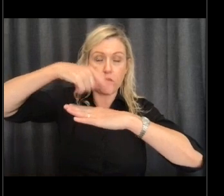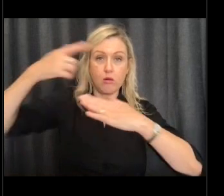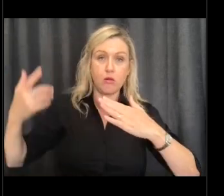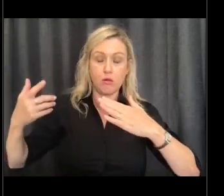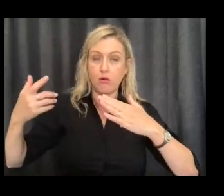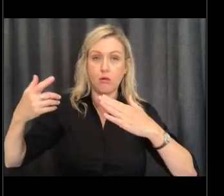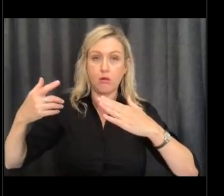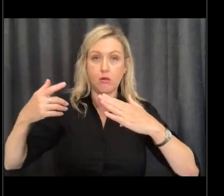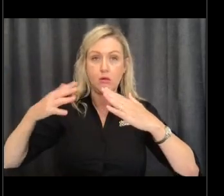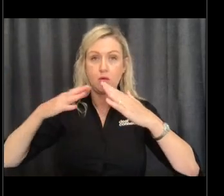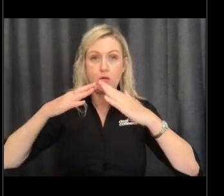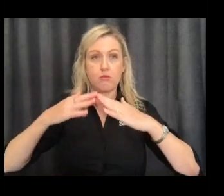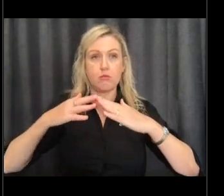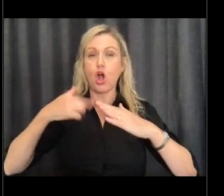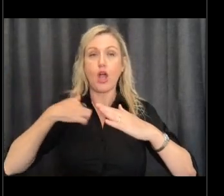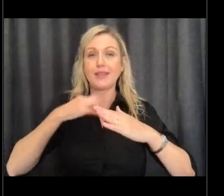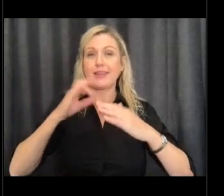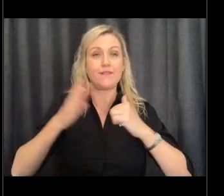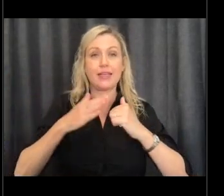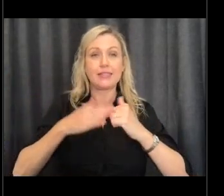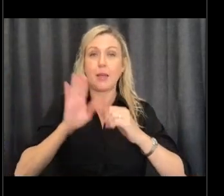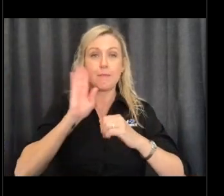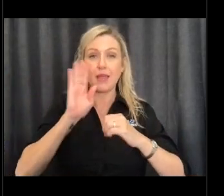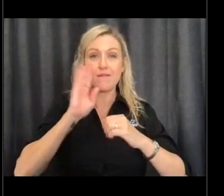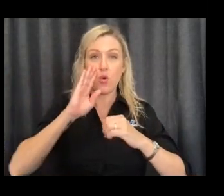didn't fix it before the cyclone or you didn't maintain your house.